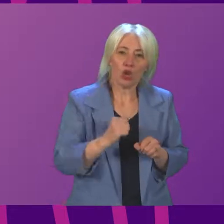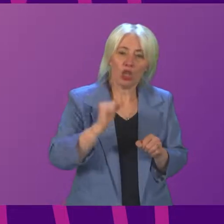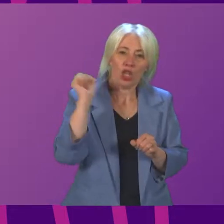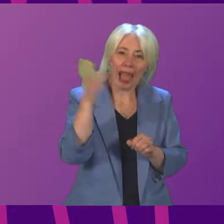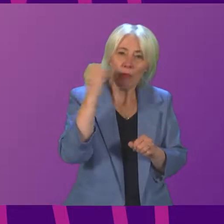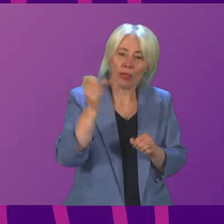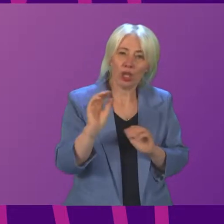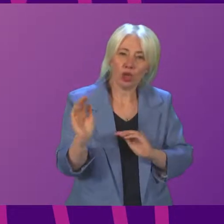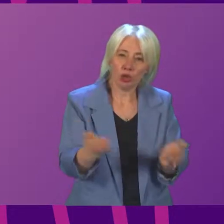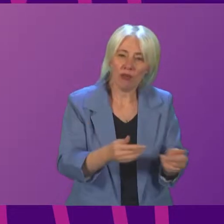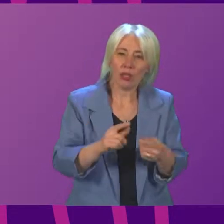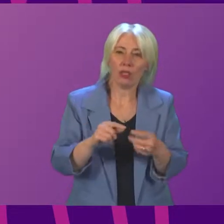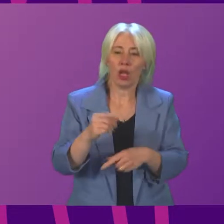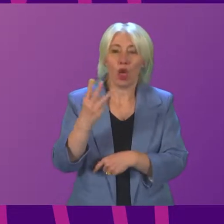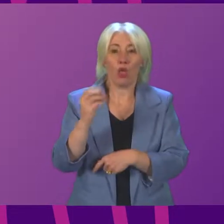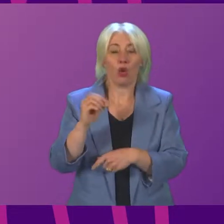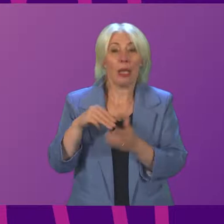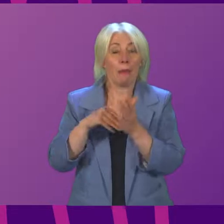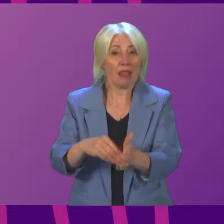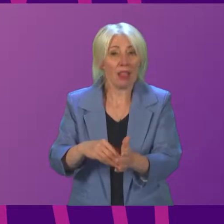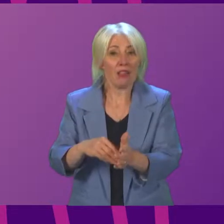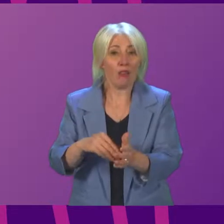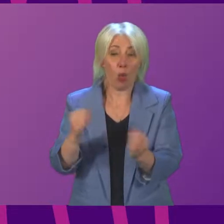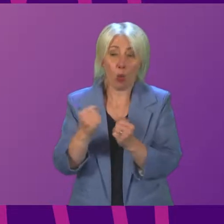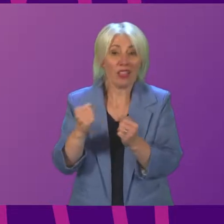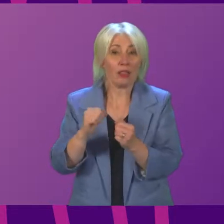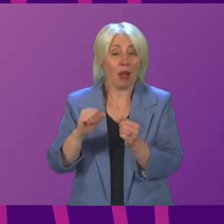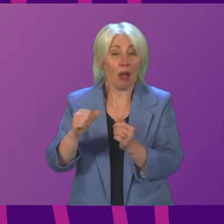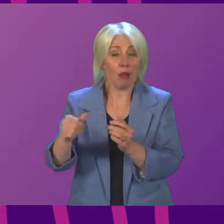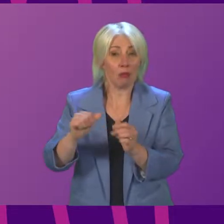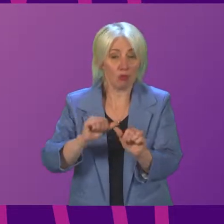programme. The First Minister announced an additional £482 million to address Covid